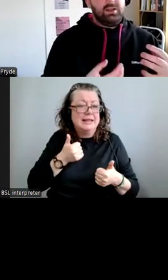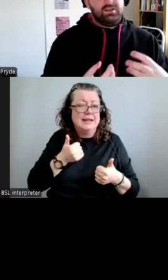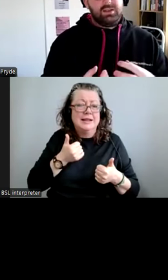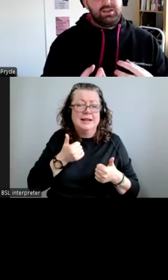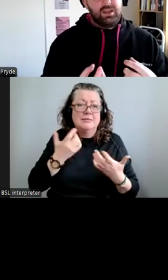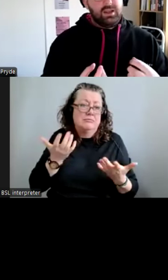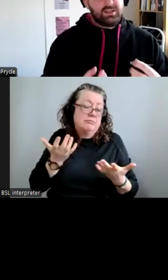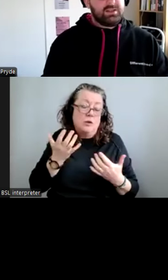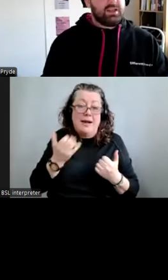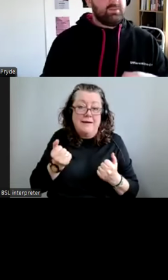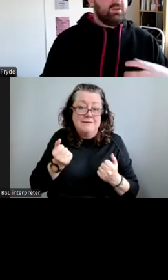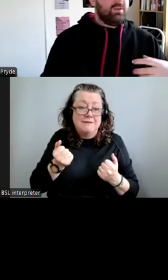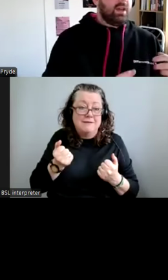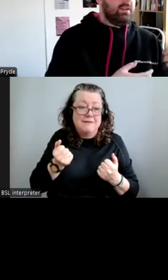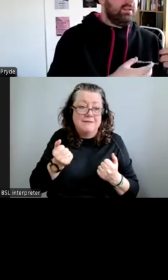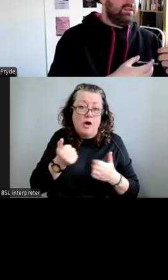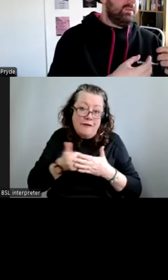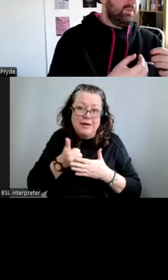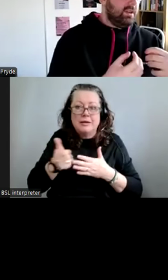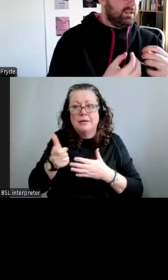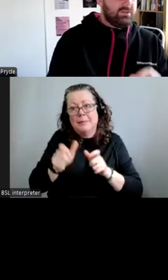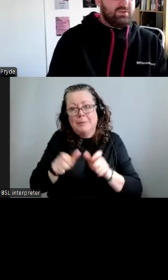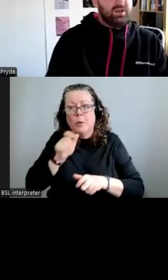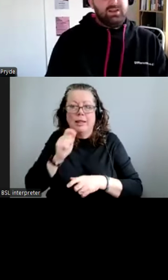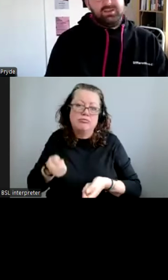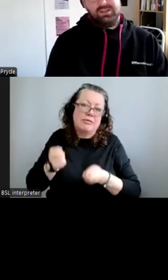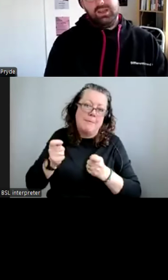and assistance animal, and essential companions.